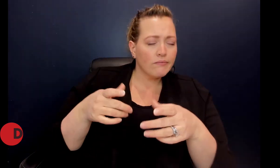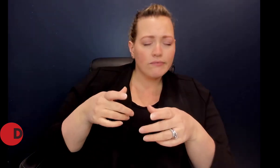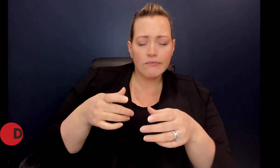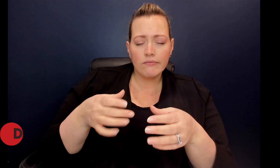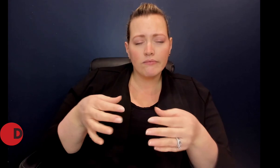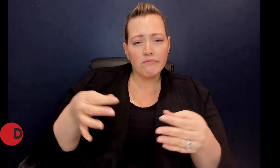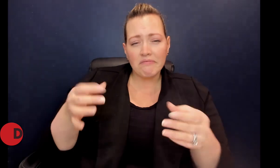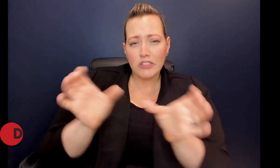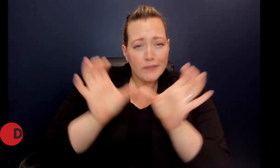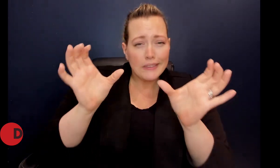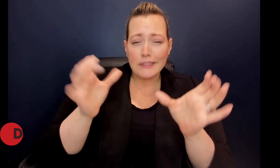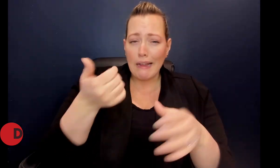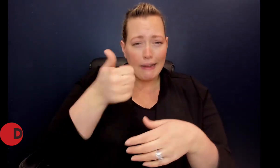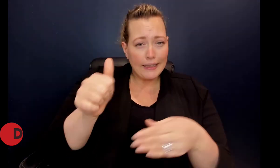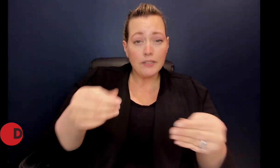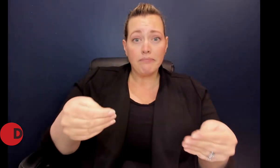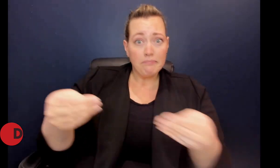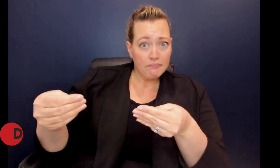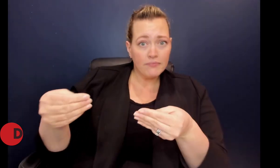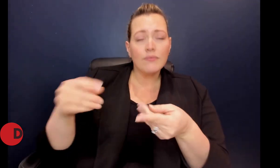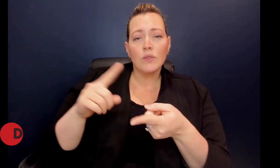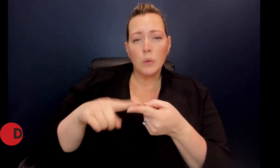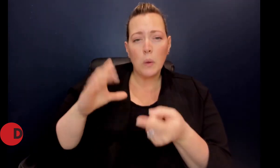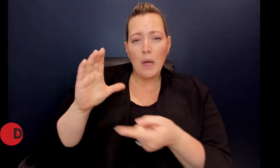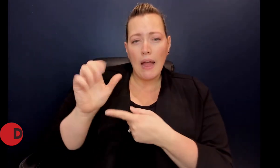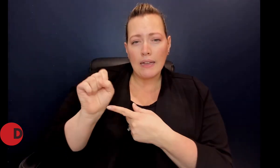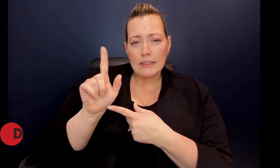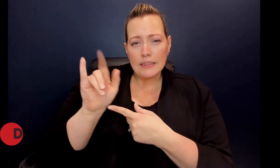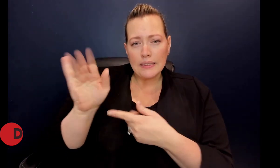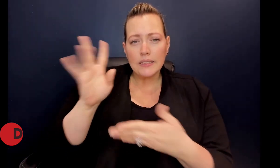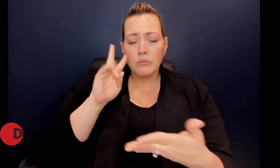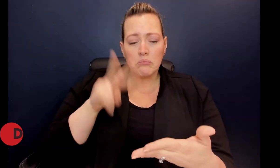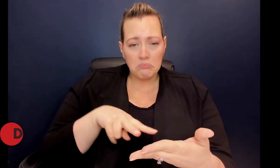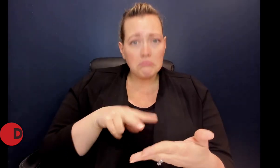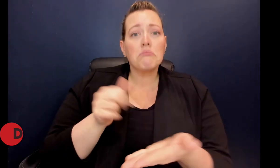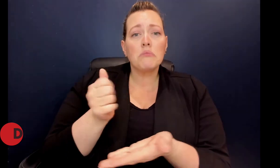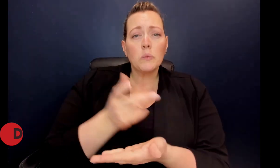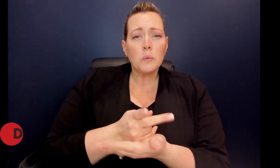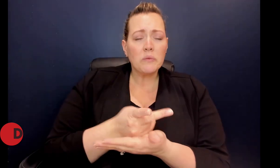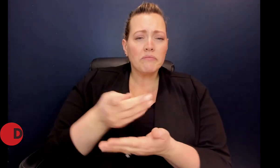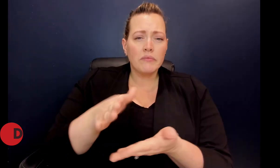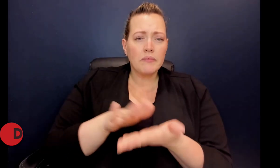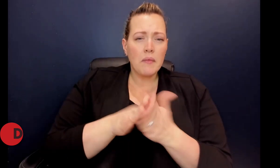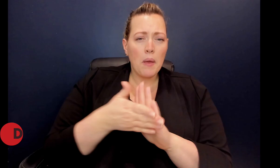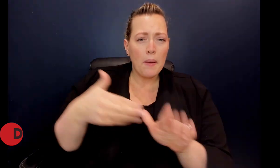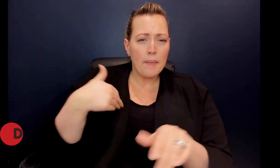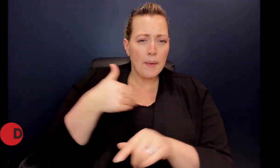and approve submission to become a member.